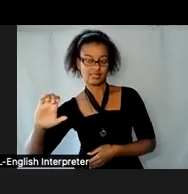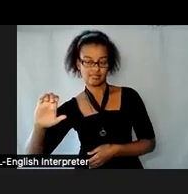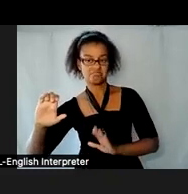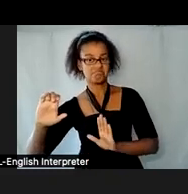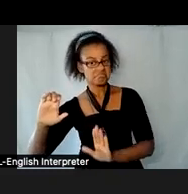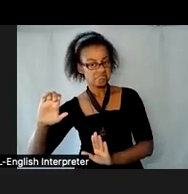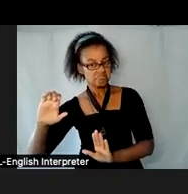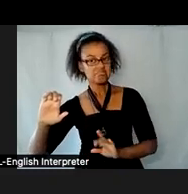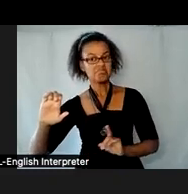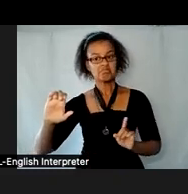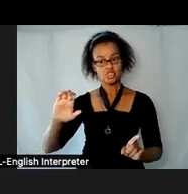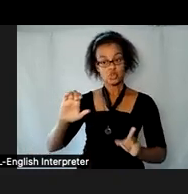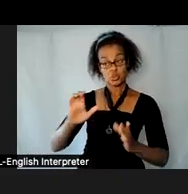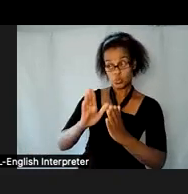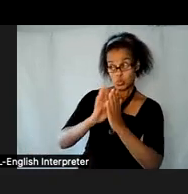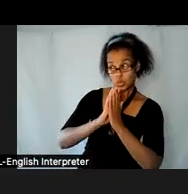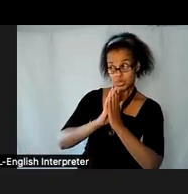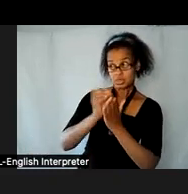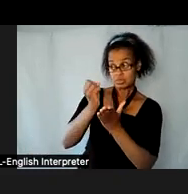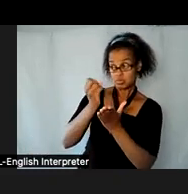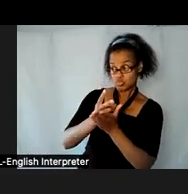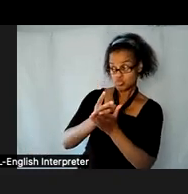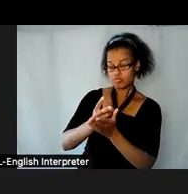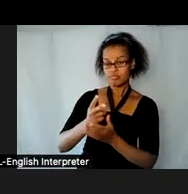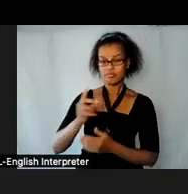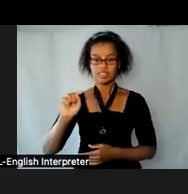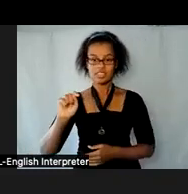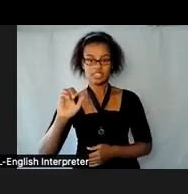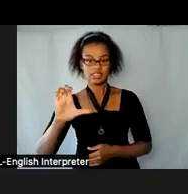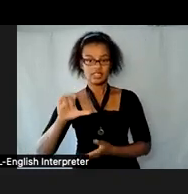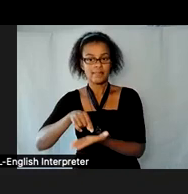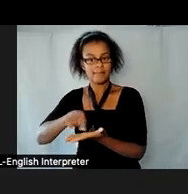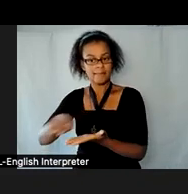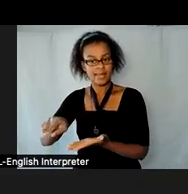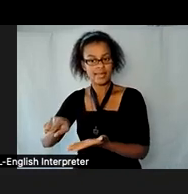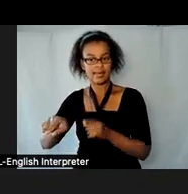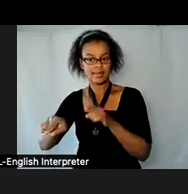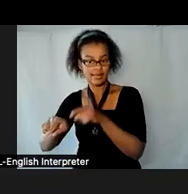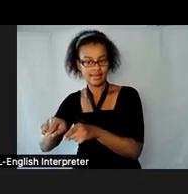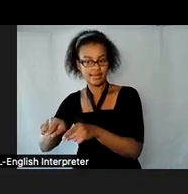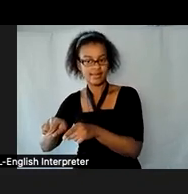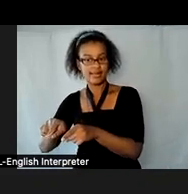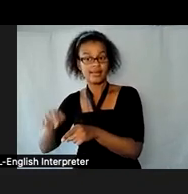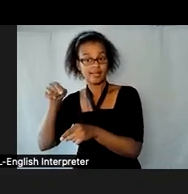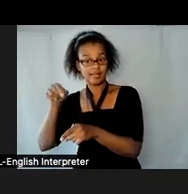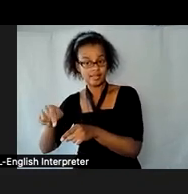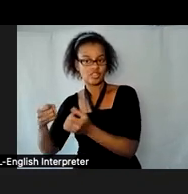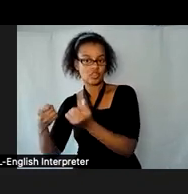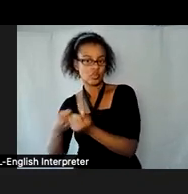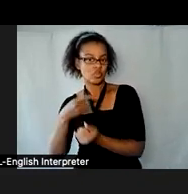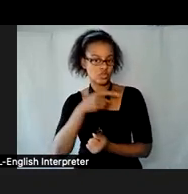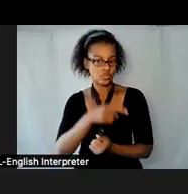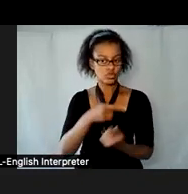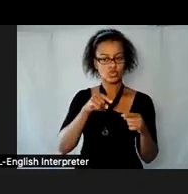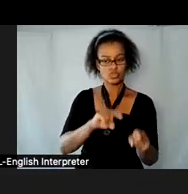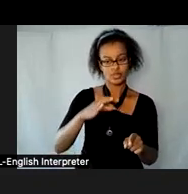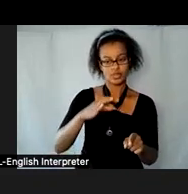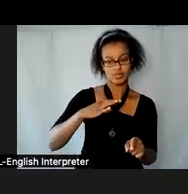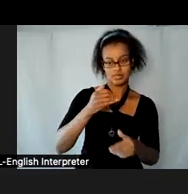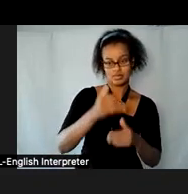And to obtain this approval, just please reach out to me as soon as possible.